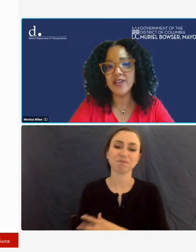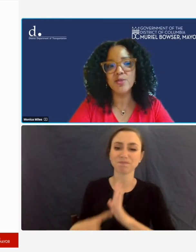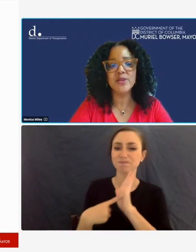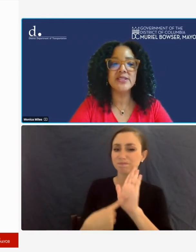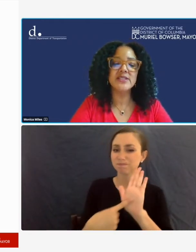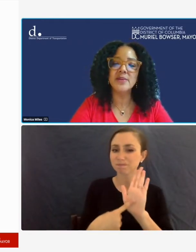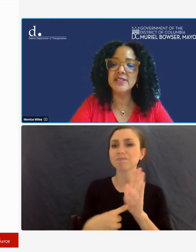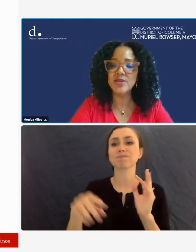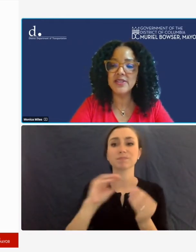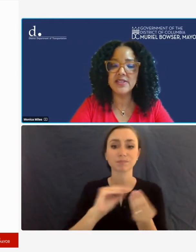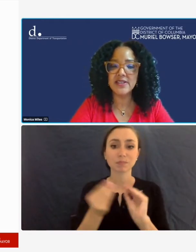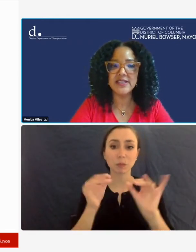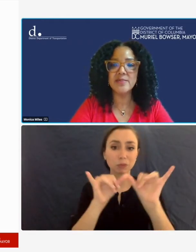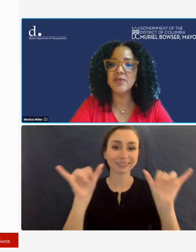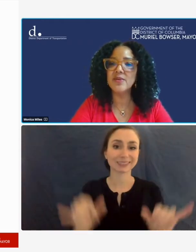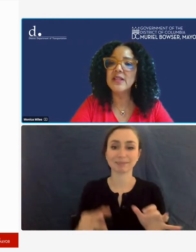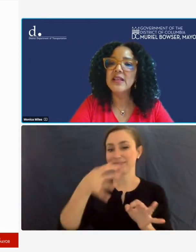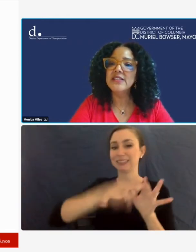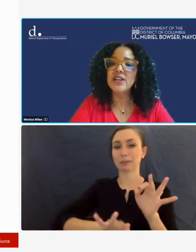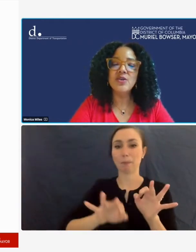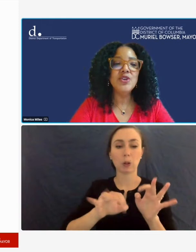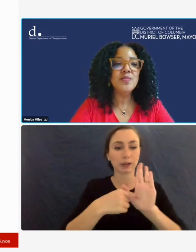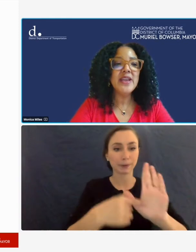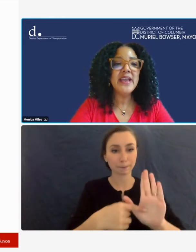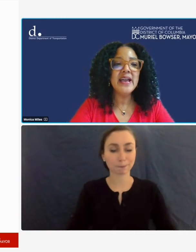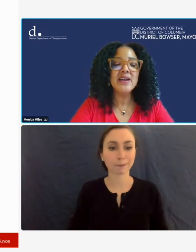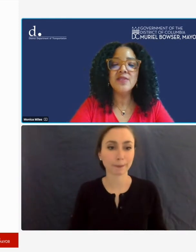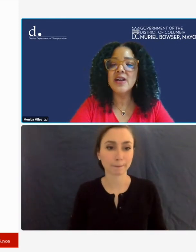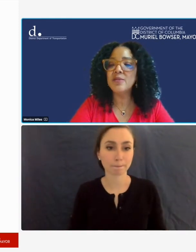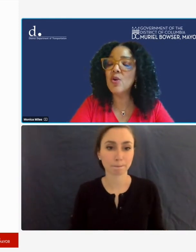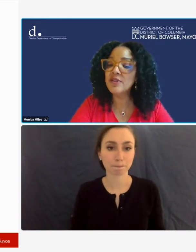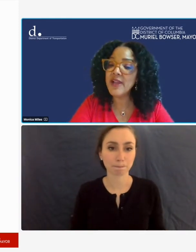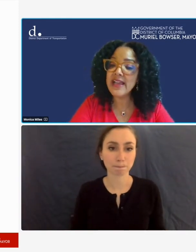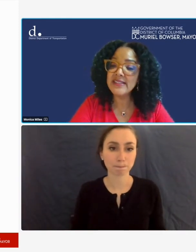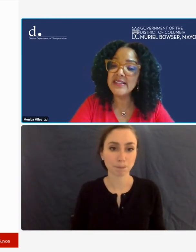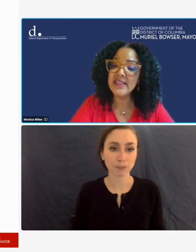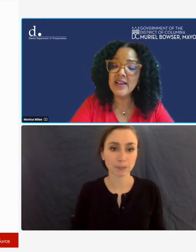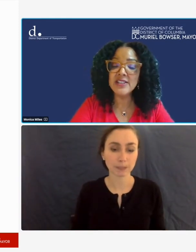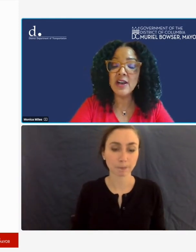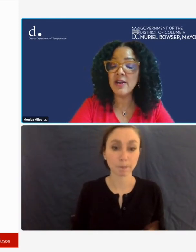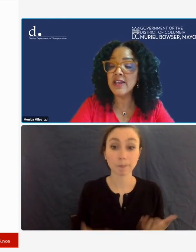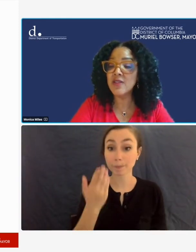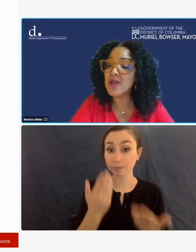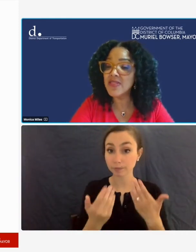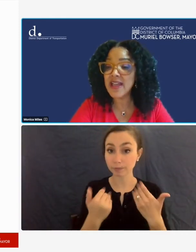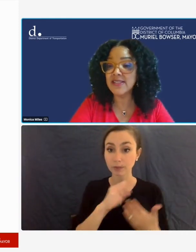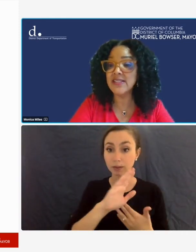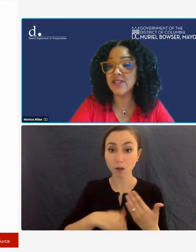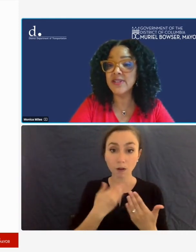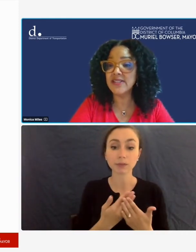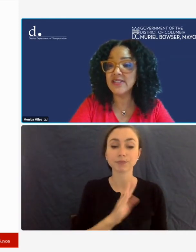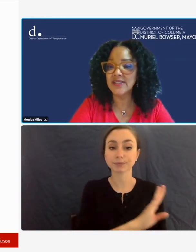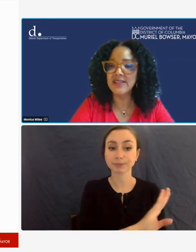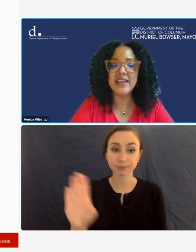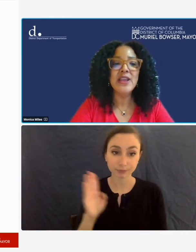system a simplistic example so you may have all of your assets are in the 1000 series okay all